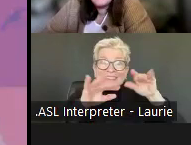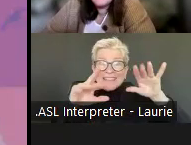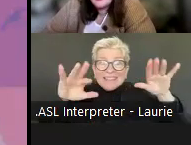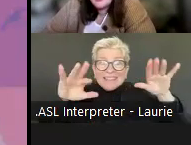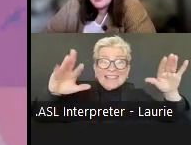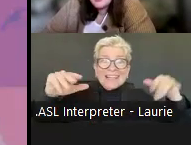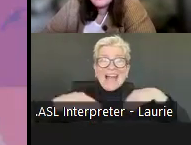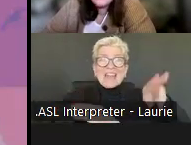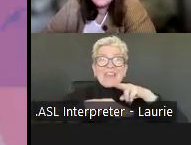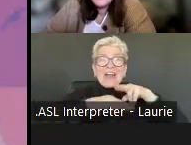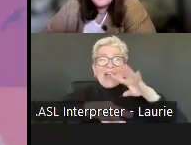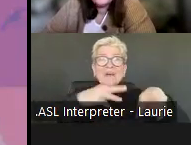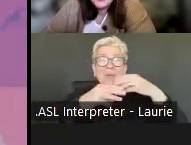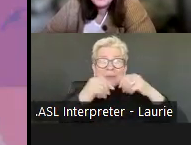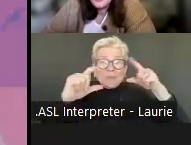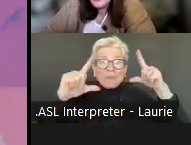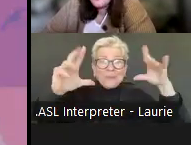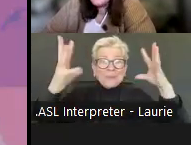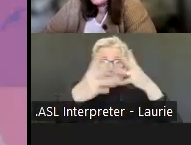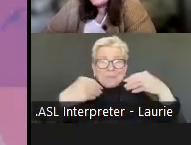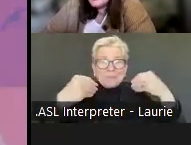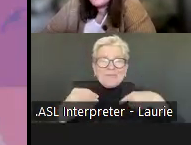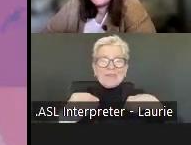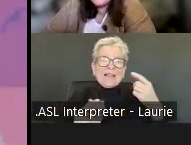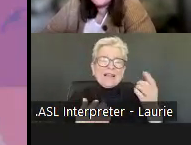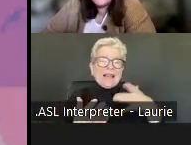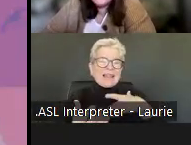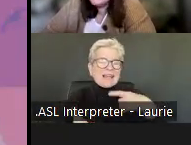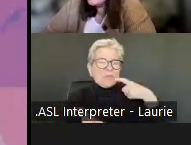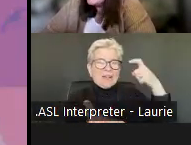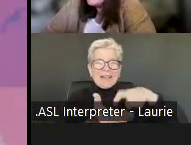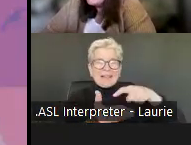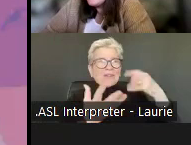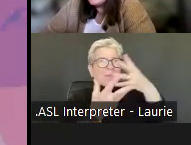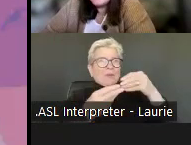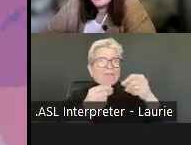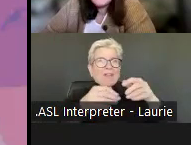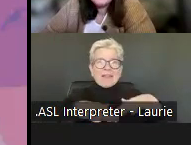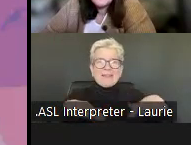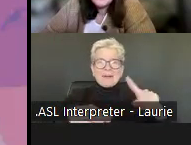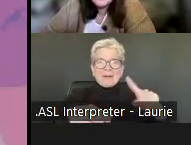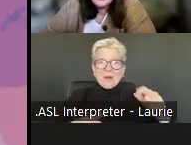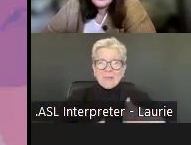is just beautiful and I want to acknowledge just the beautiful land that we live on today,